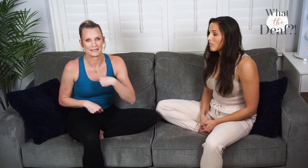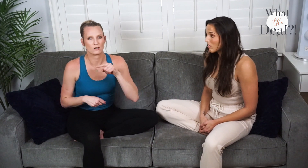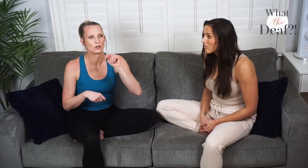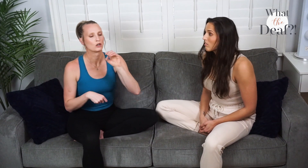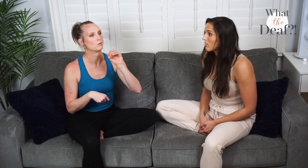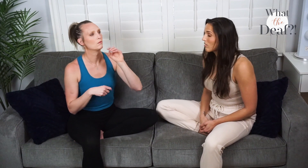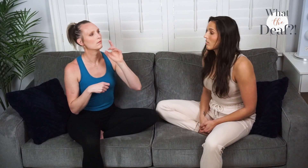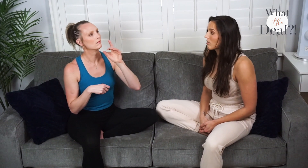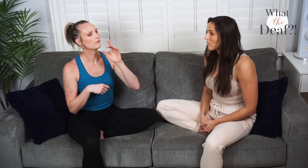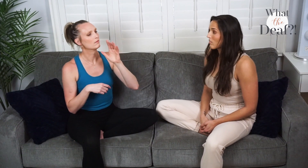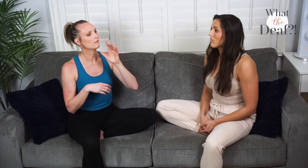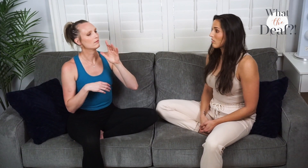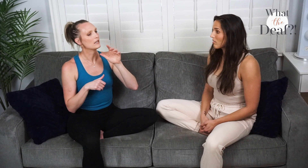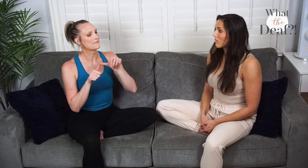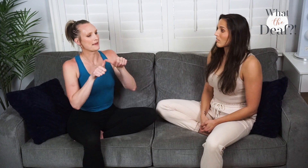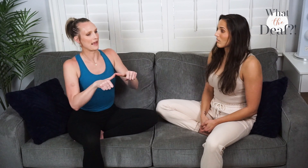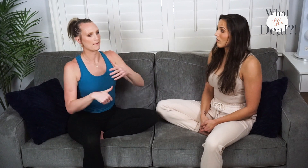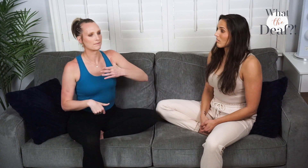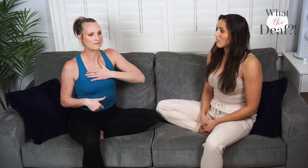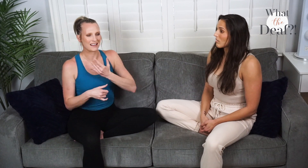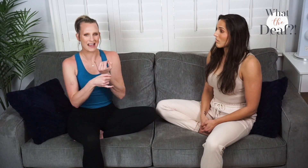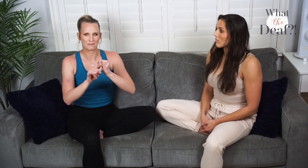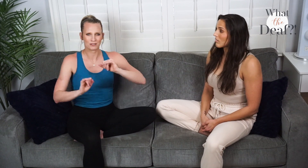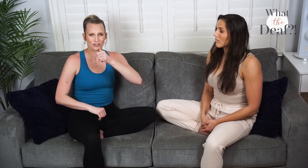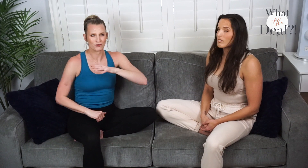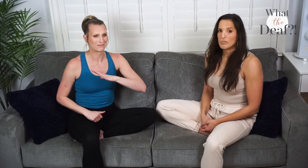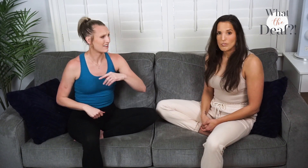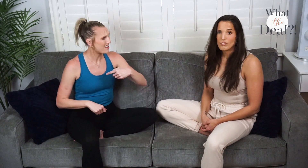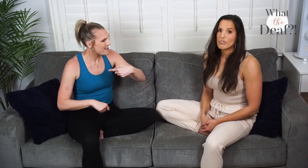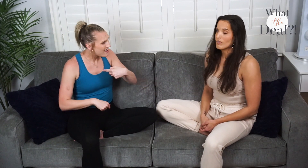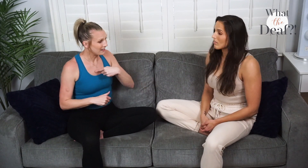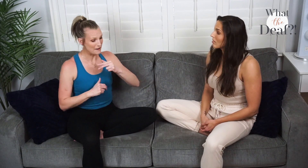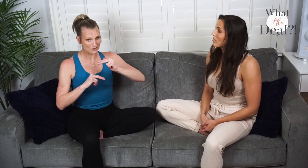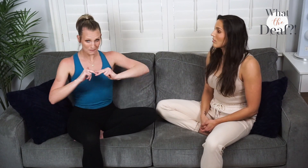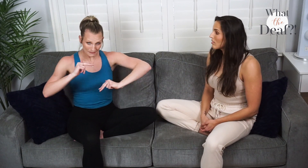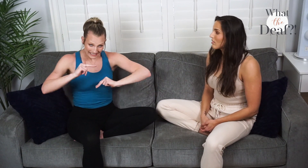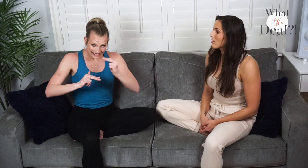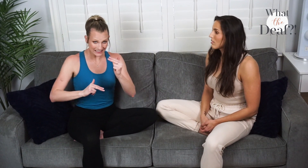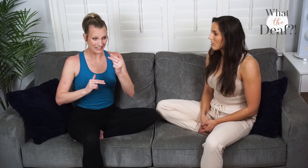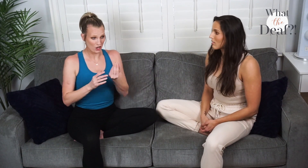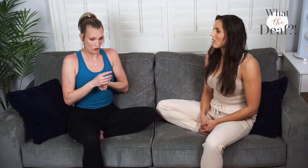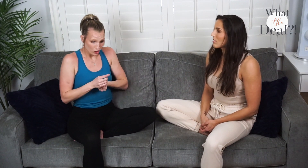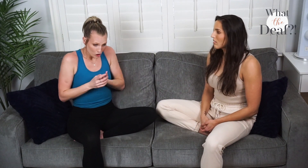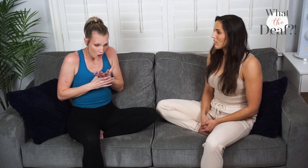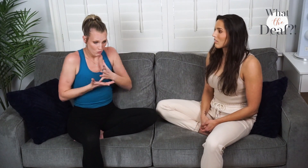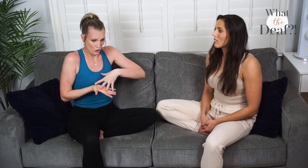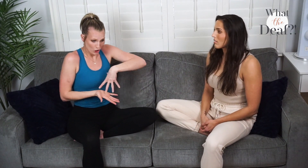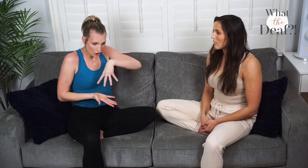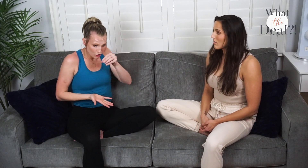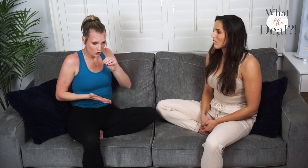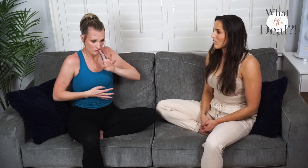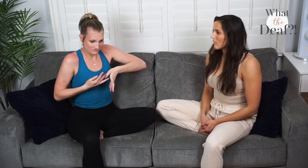to maintain myself as an independent woman. I have worked on myself, I’ve grown, I’ve learned,